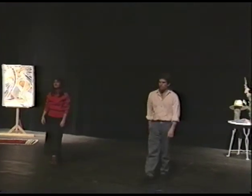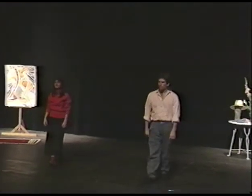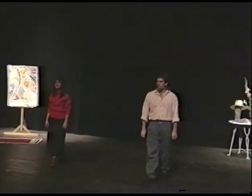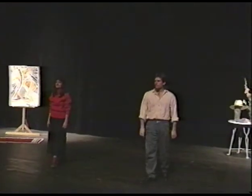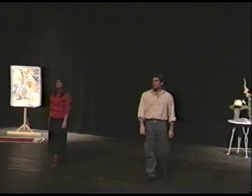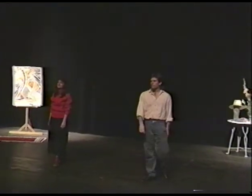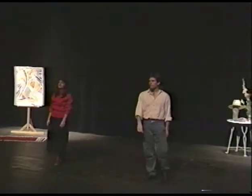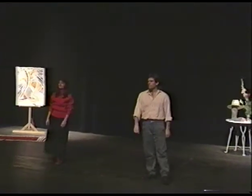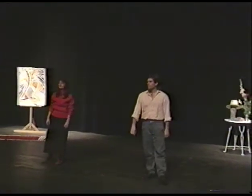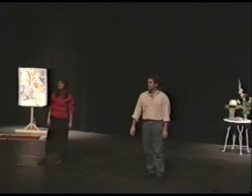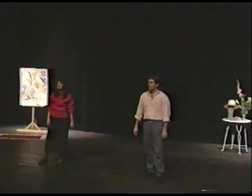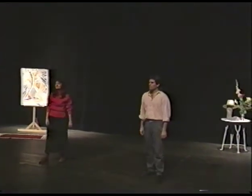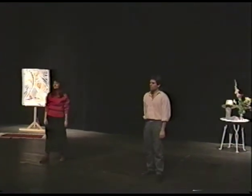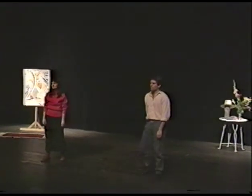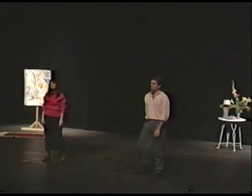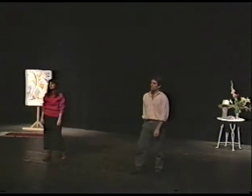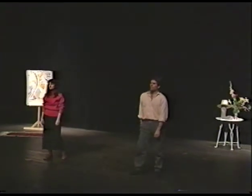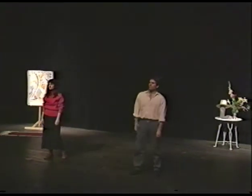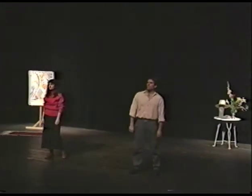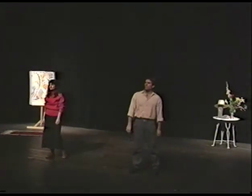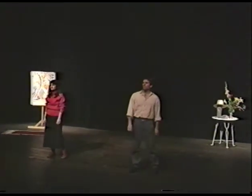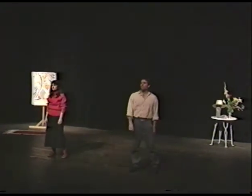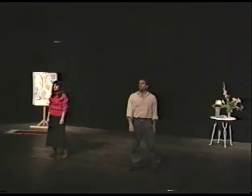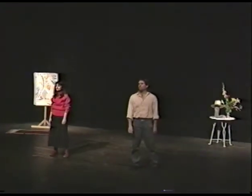As posts cries out! A post!